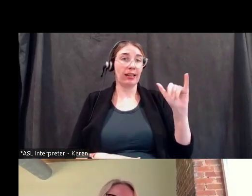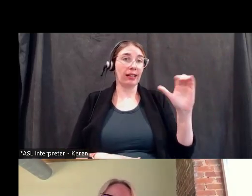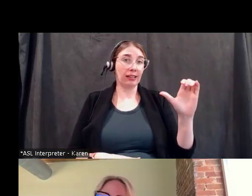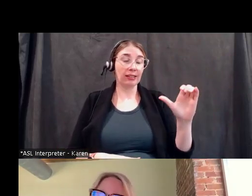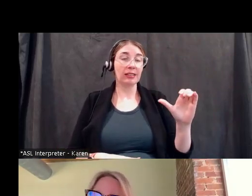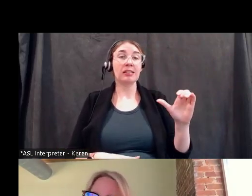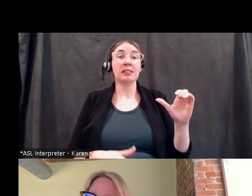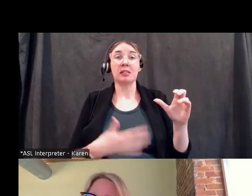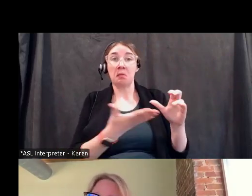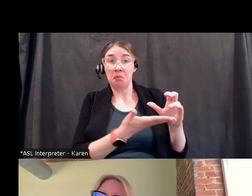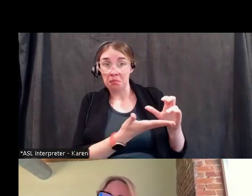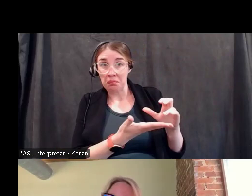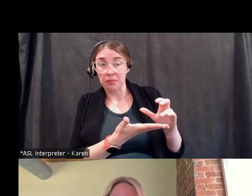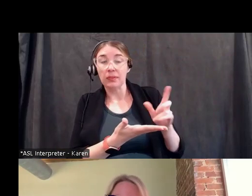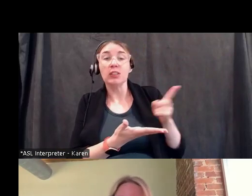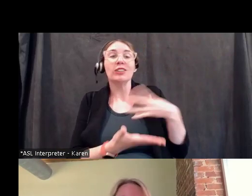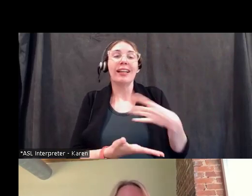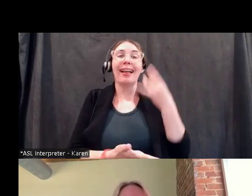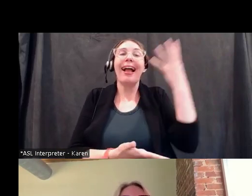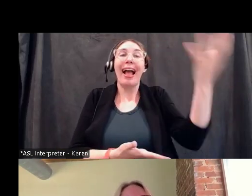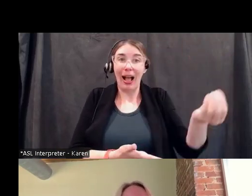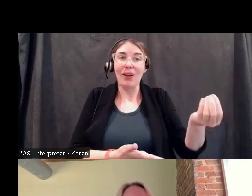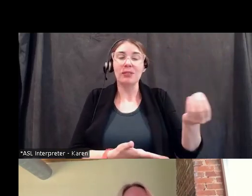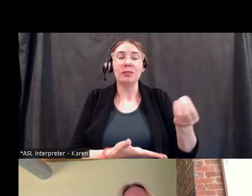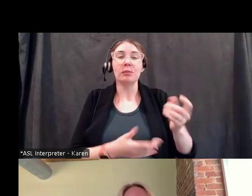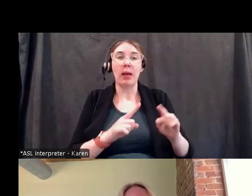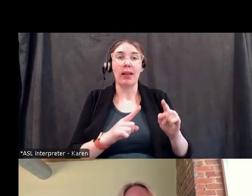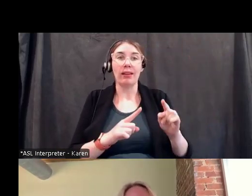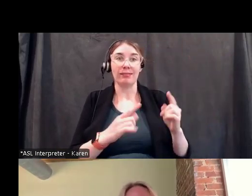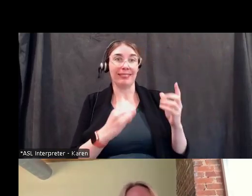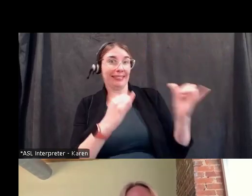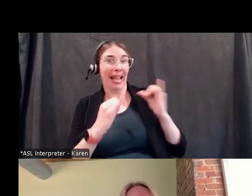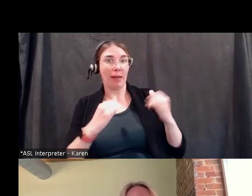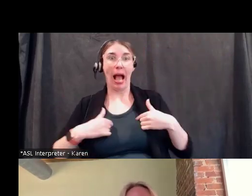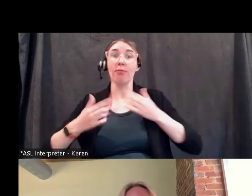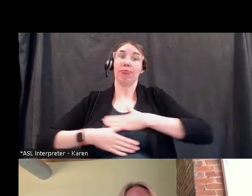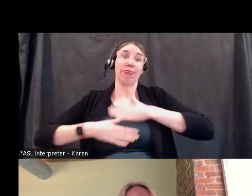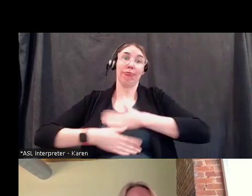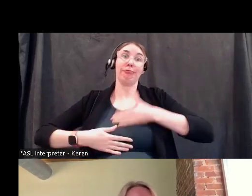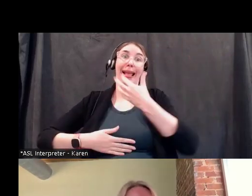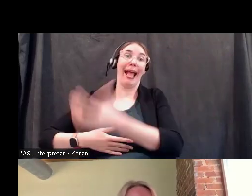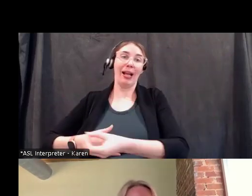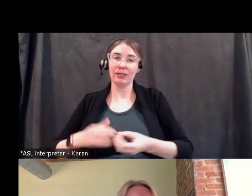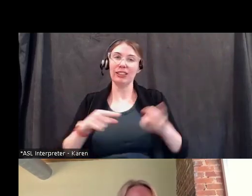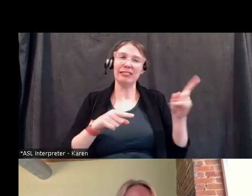she doesn't like to be outside as much as I do, but we're going to be using this as we venture out